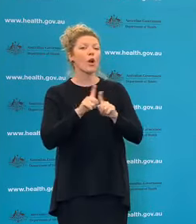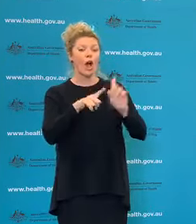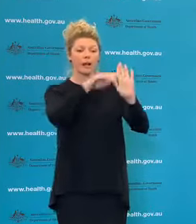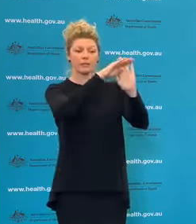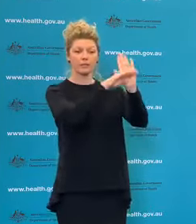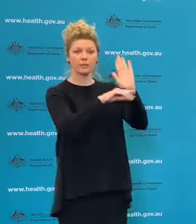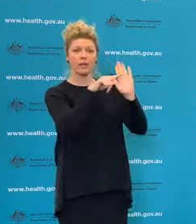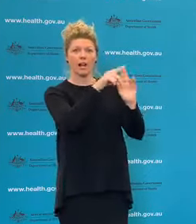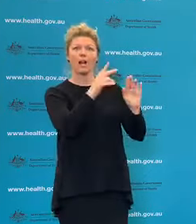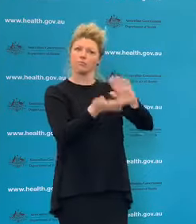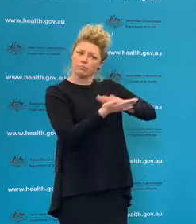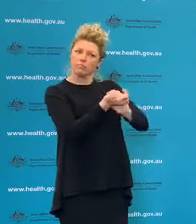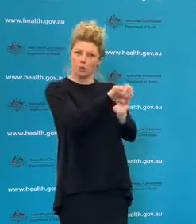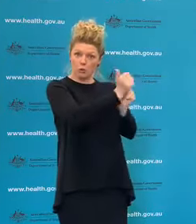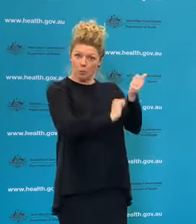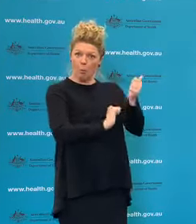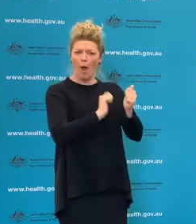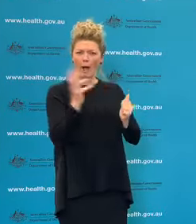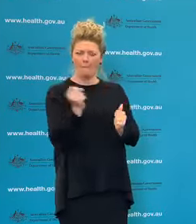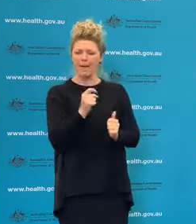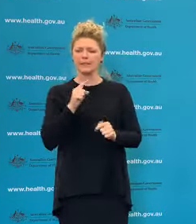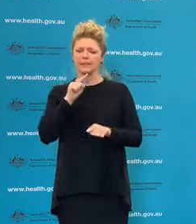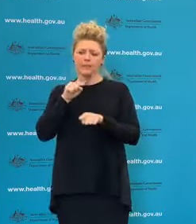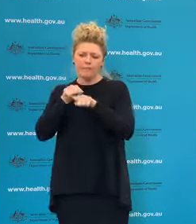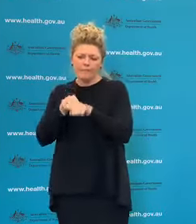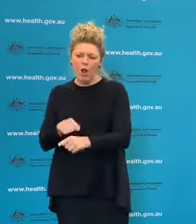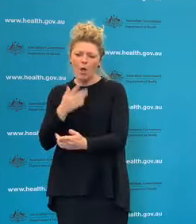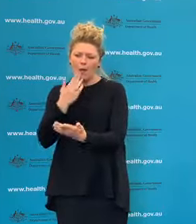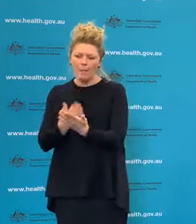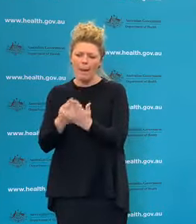the types of things they will need to do. And they can help work with their